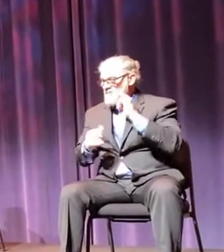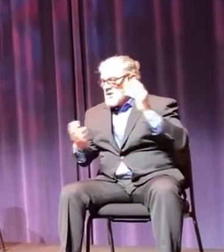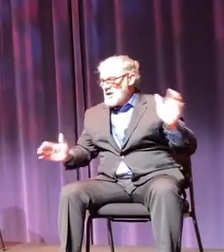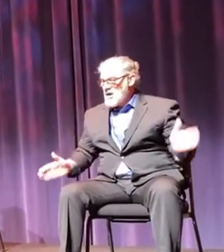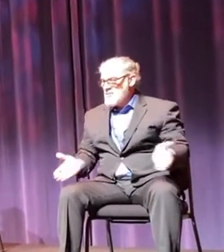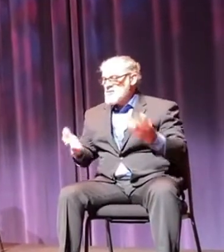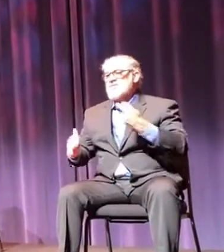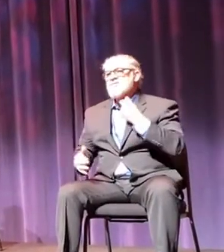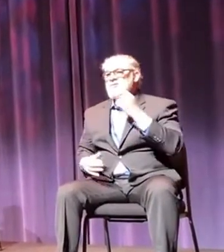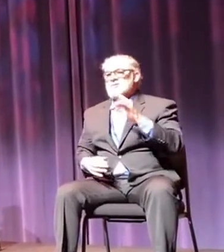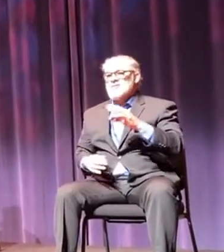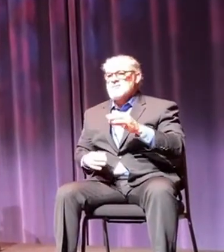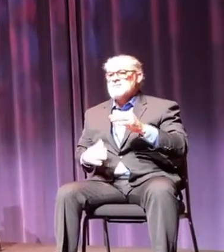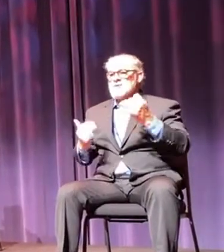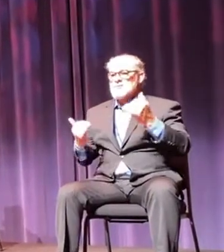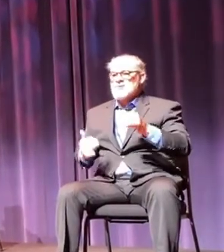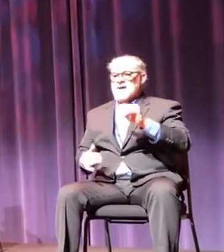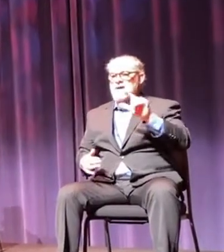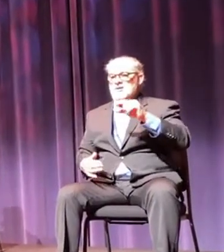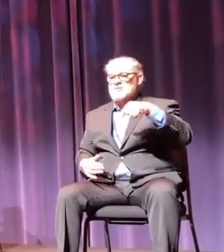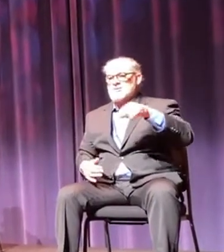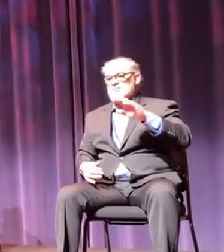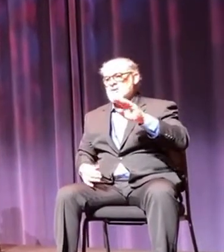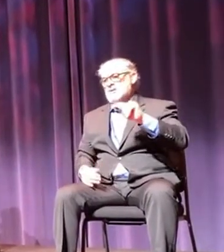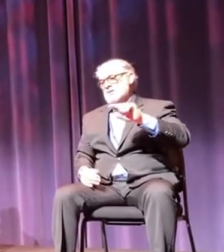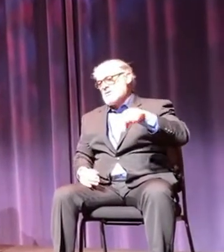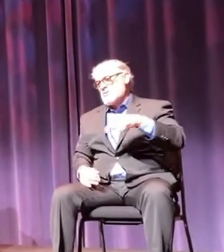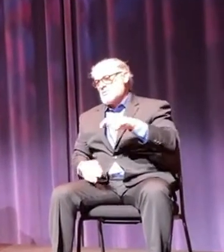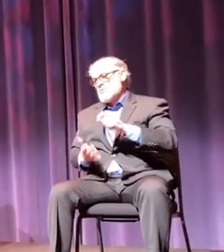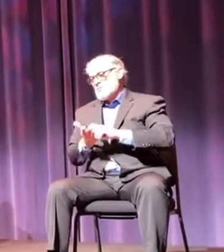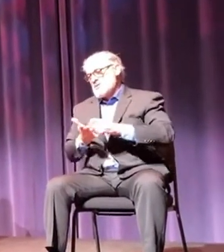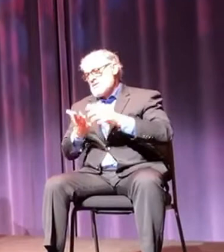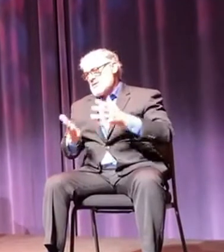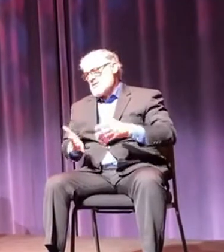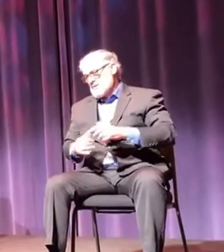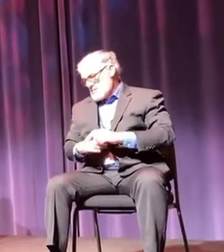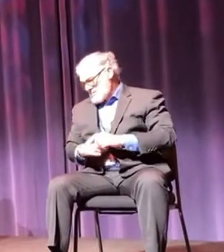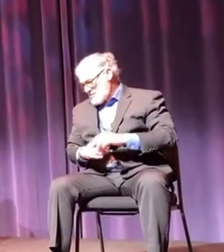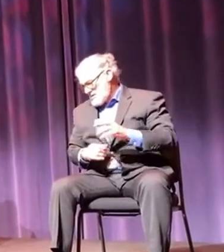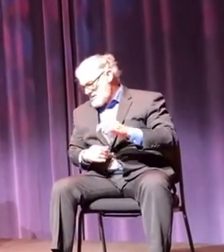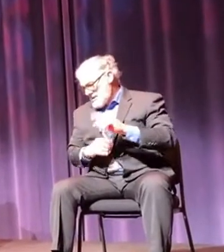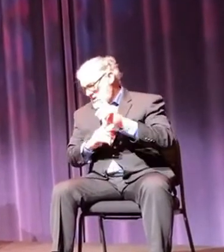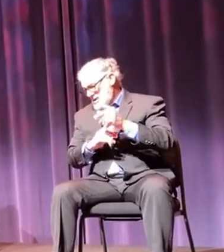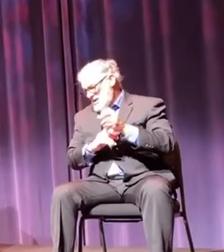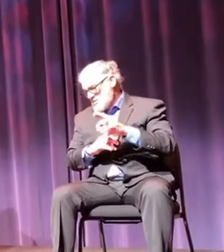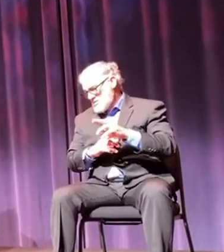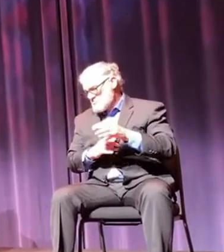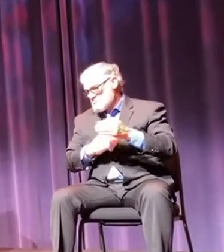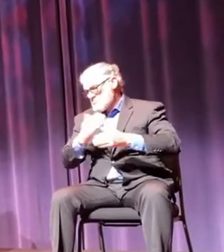of contemporary LGBTQ+ writers, hosting the Lambda Lit Awards and the Lambda Literary Emerging Writer's Fellowship